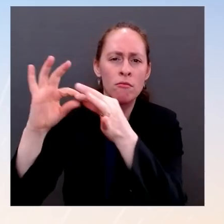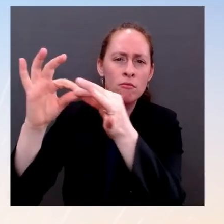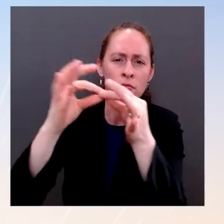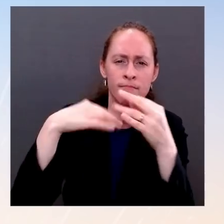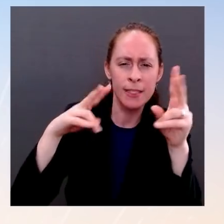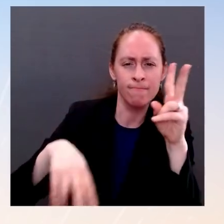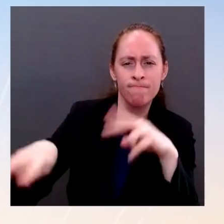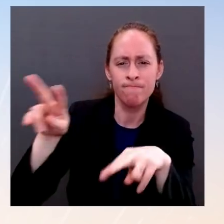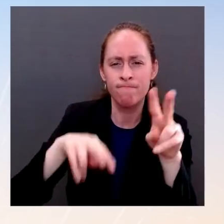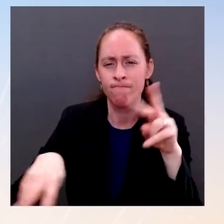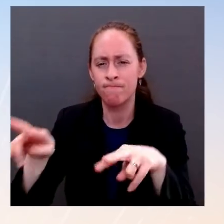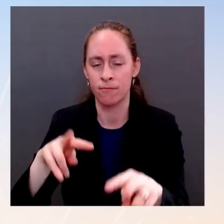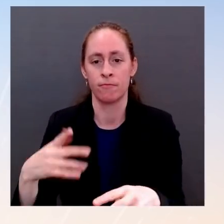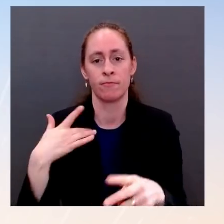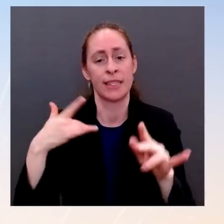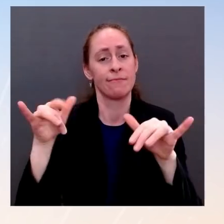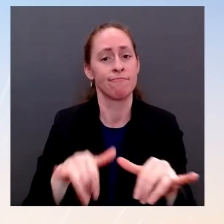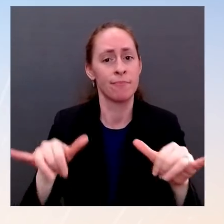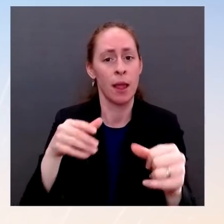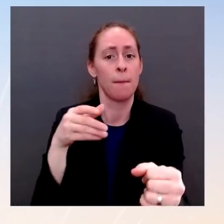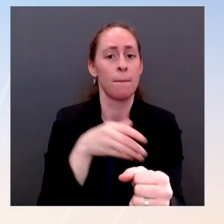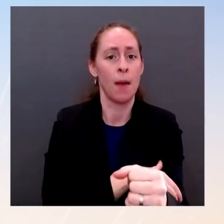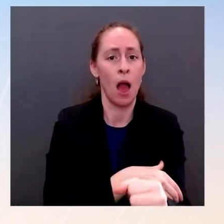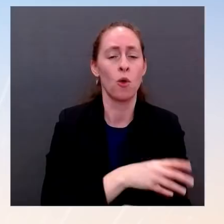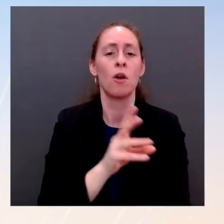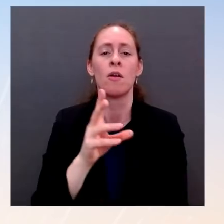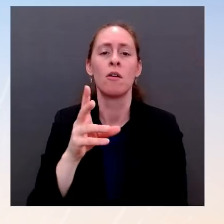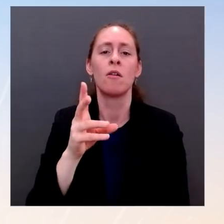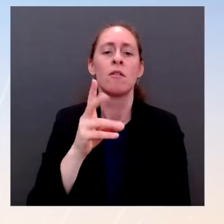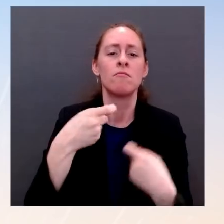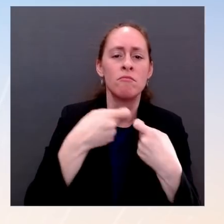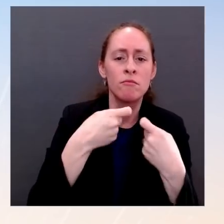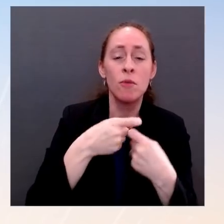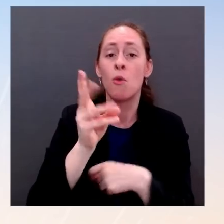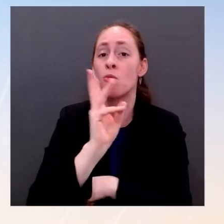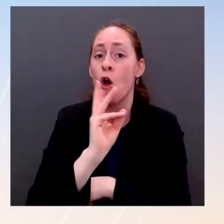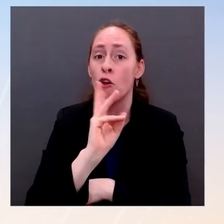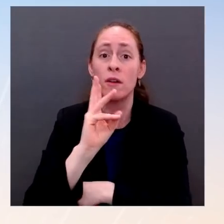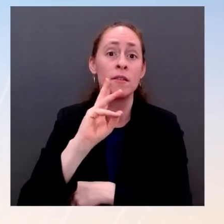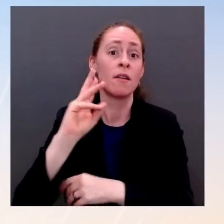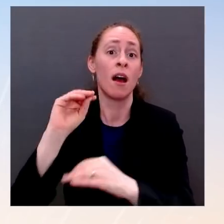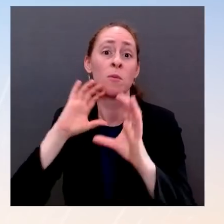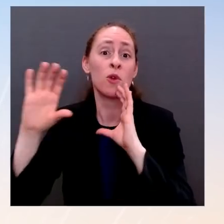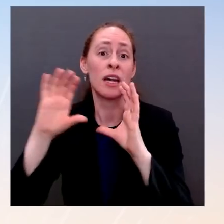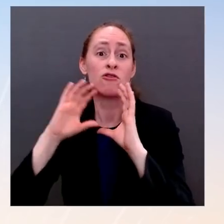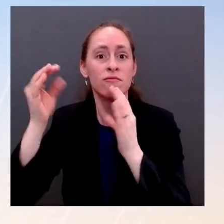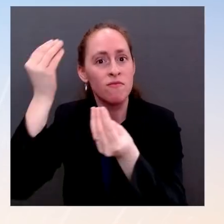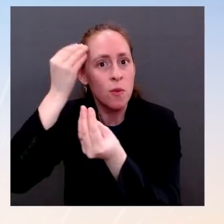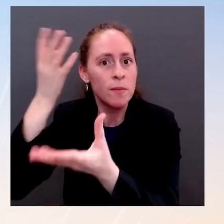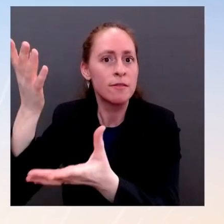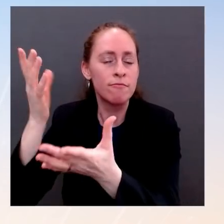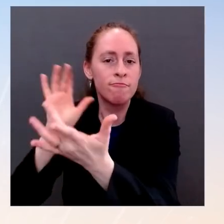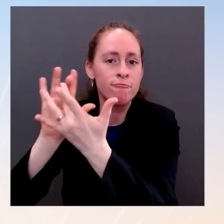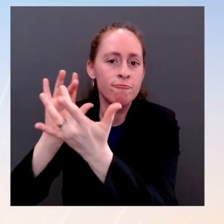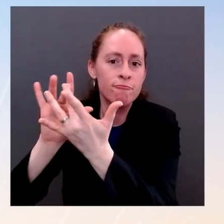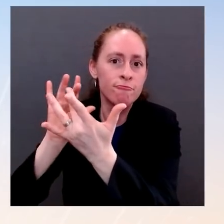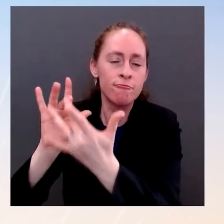have been a clear focus because of the fact that they touch Americans lives and because of the need to address the fact